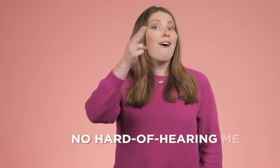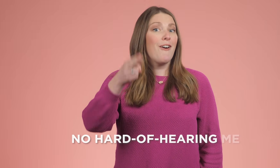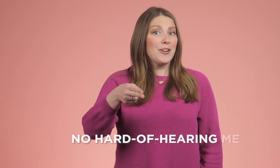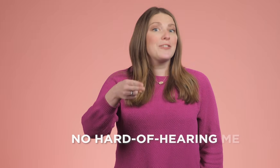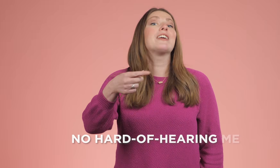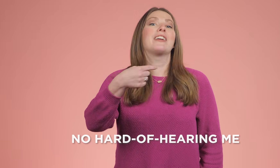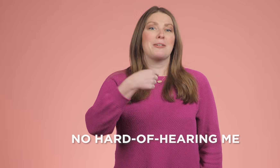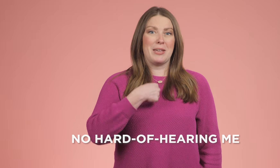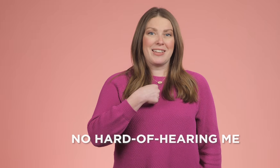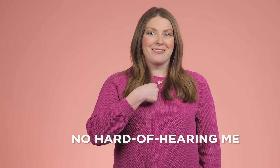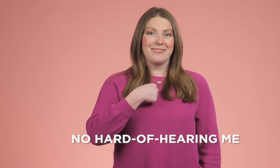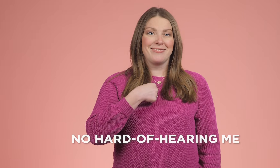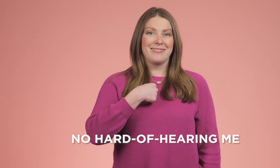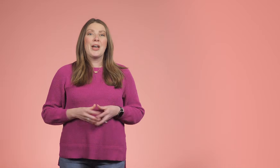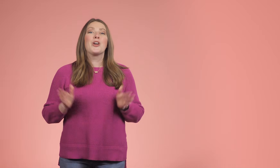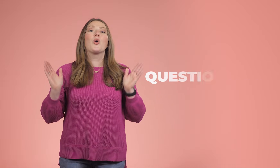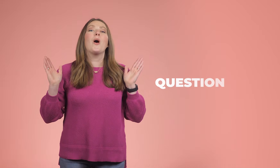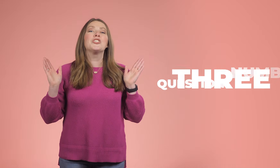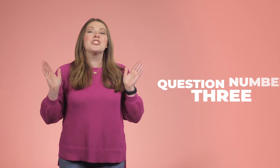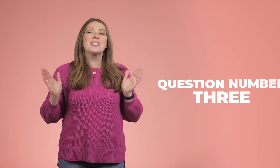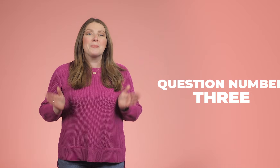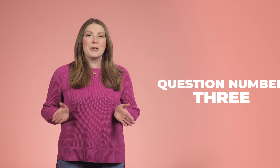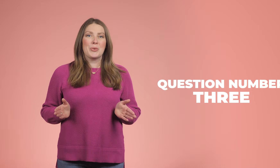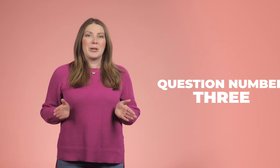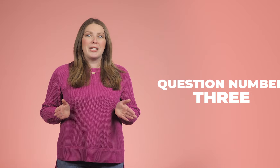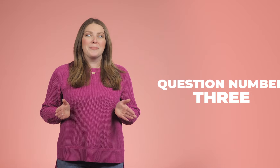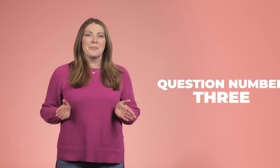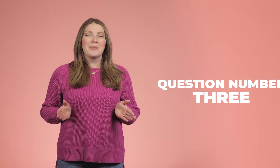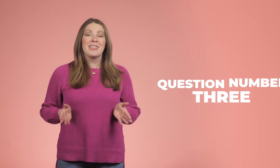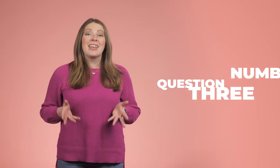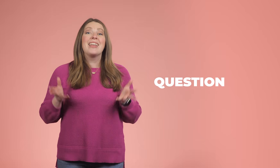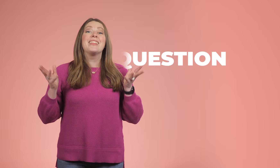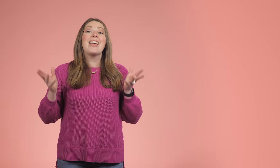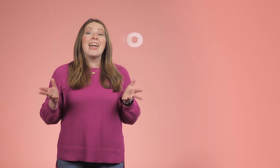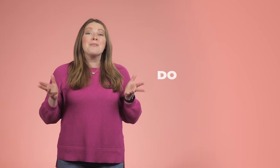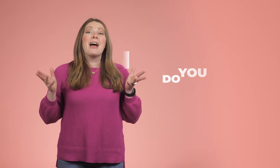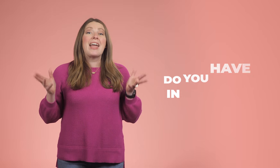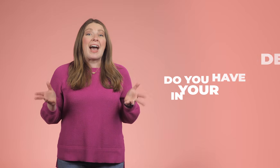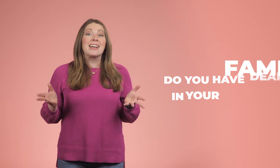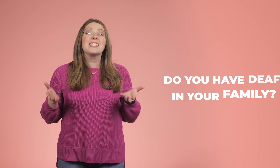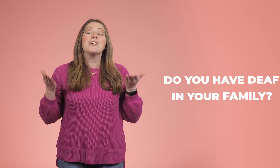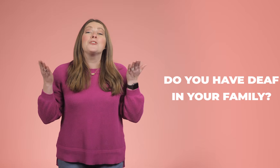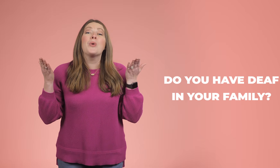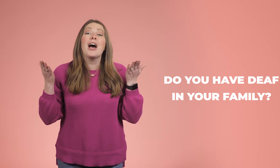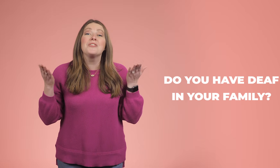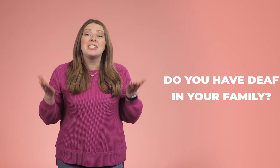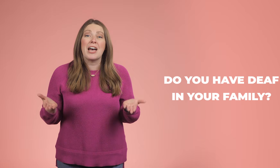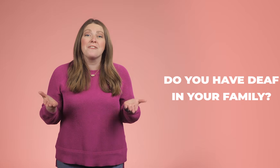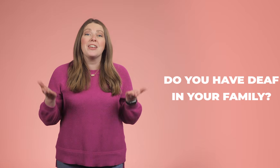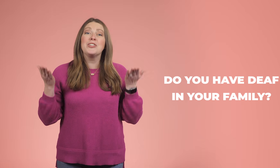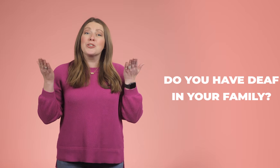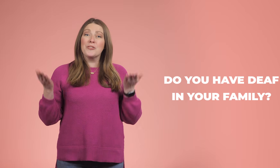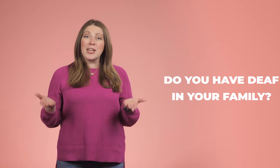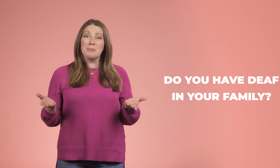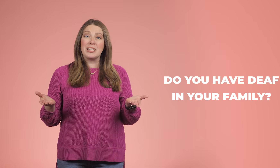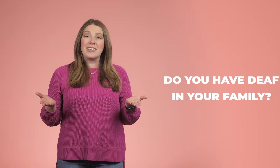Hard of hearing me. Question number three. They might ask if you have deaf in your family.